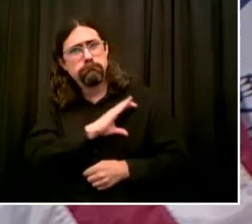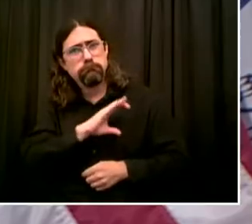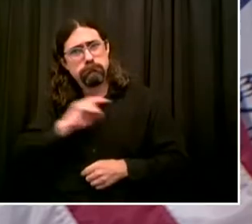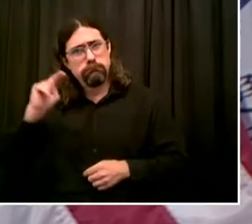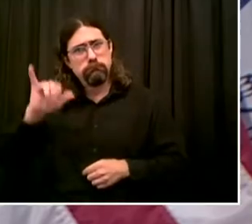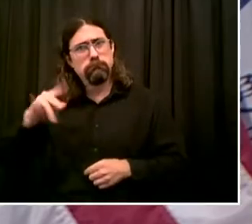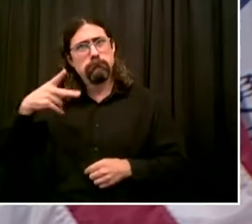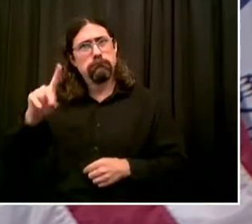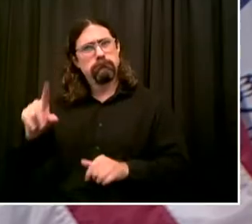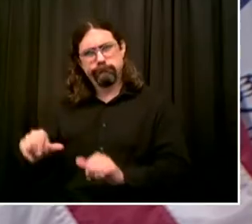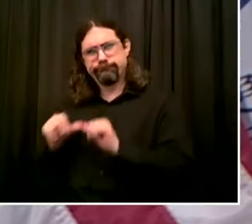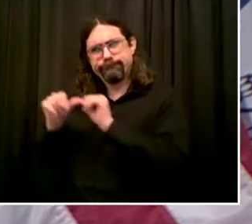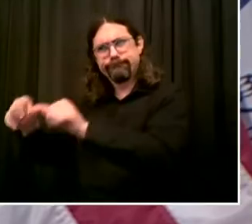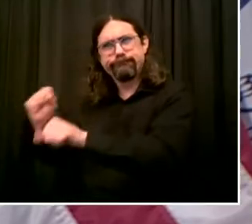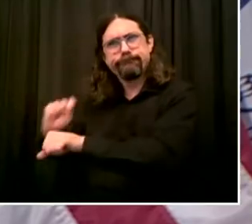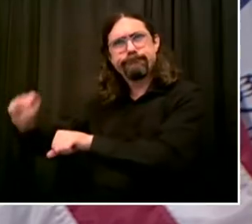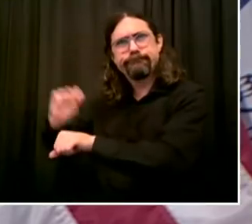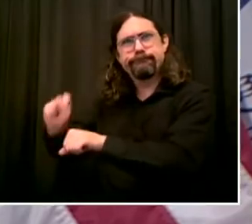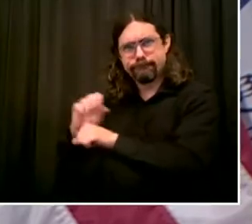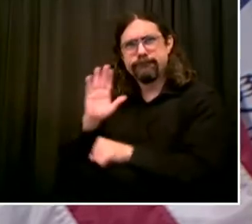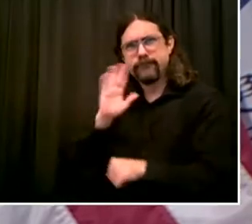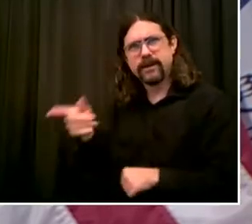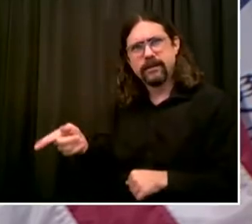AS POSSIBLE BUT THAT DOES NOT 3÷ MEAN WE STOP DOING THE WORK